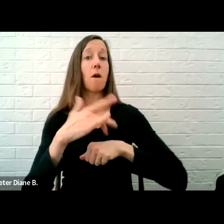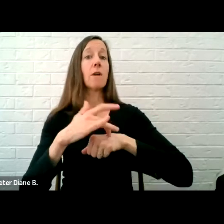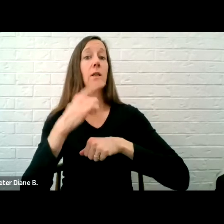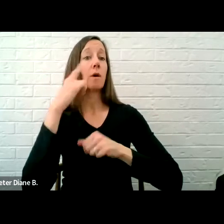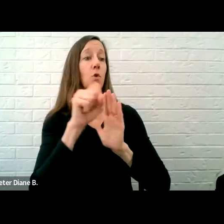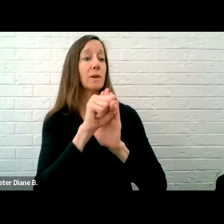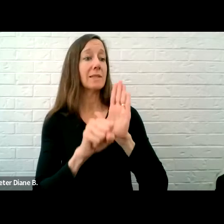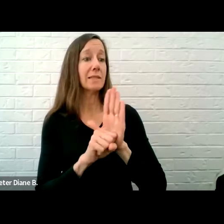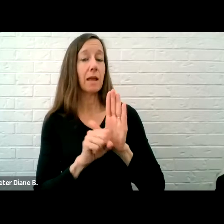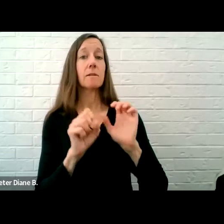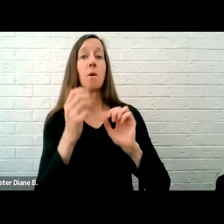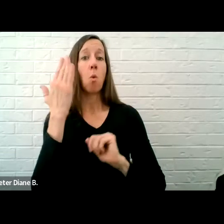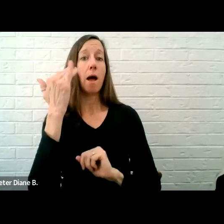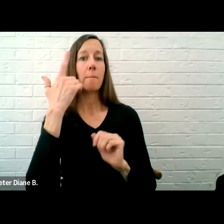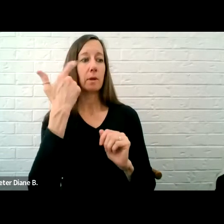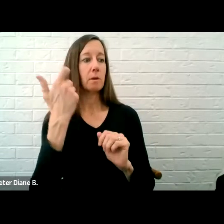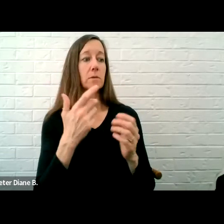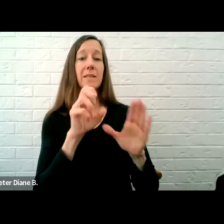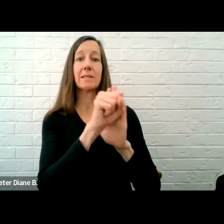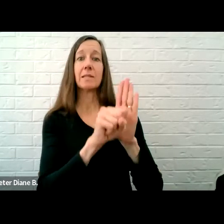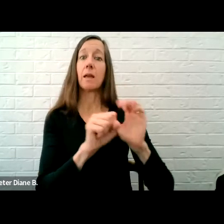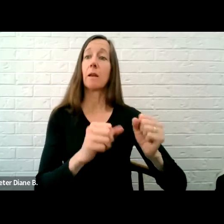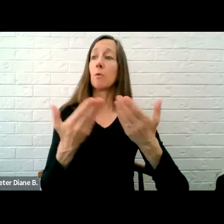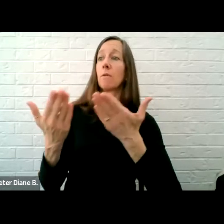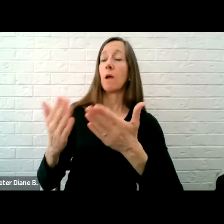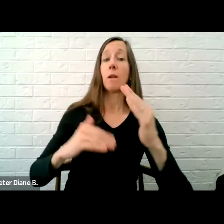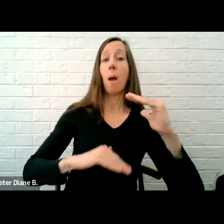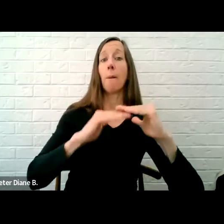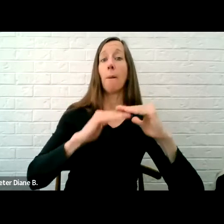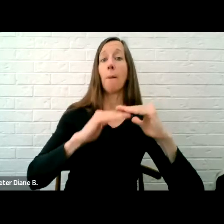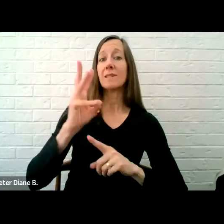6 months of housing, to help individuals secure housing and really get settled.